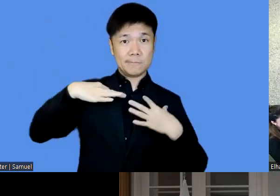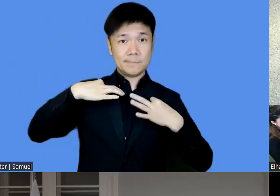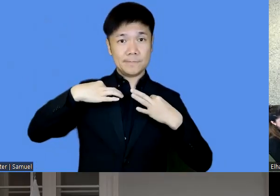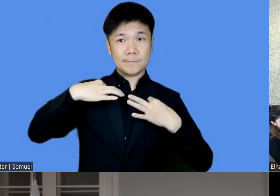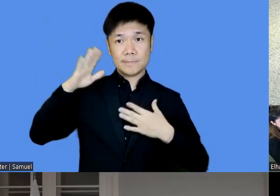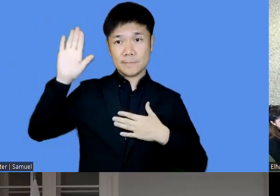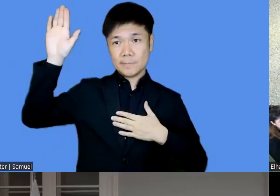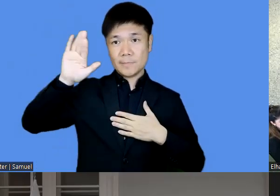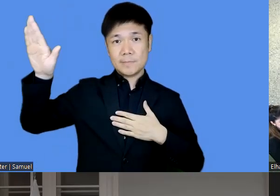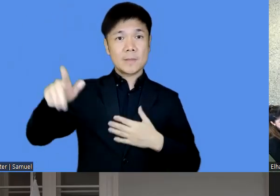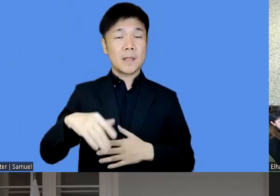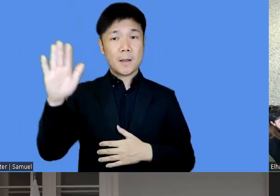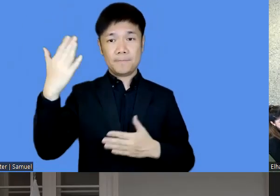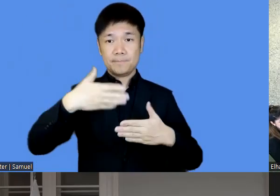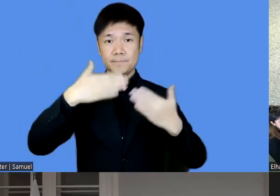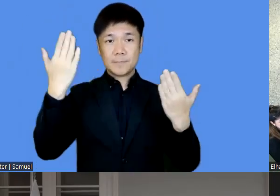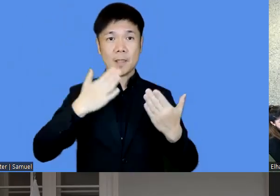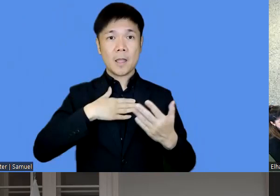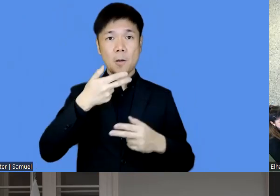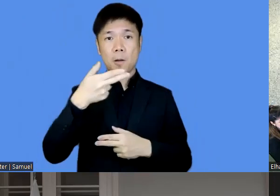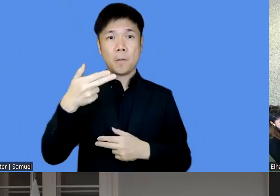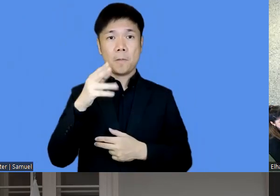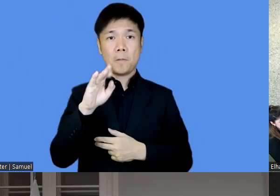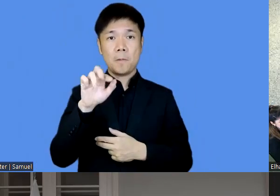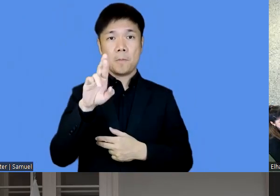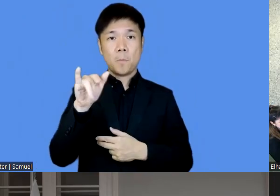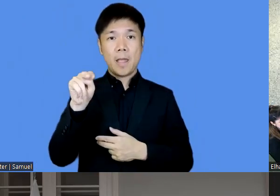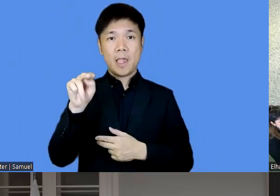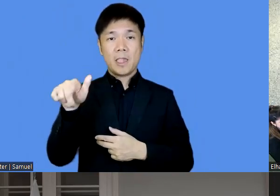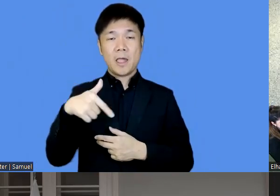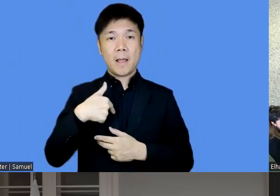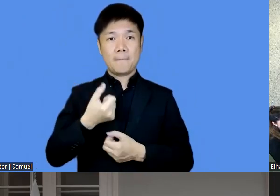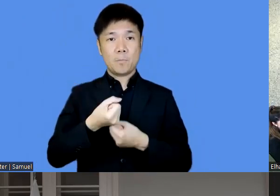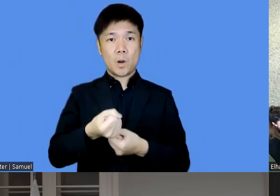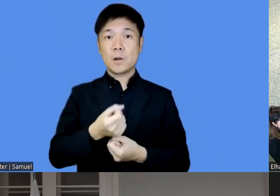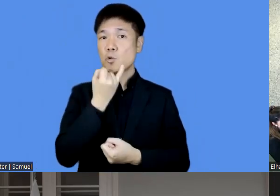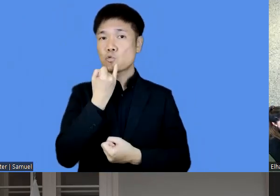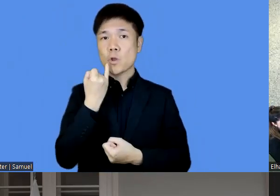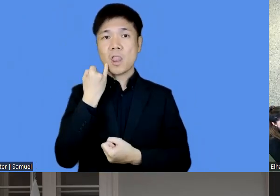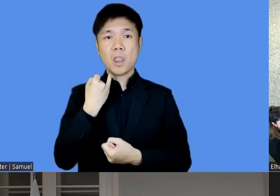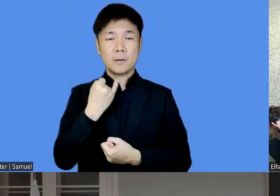I'm Brian from the Department of Israel and happy to be here and good to have the panelists.